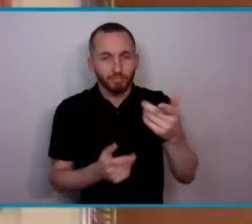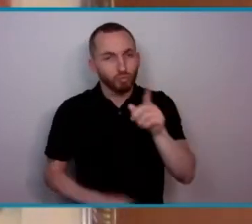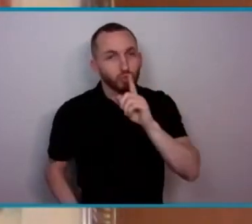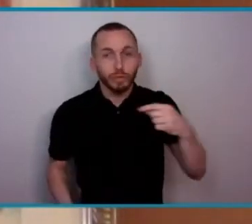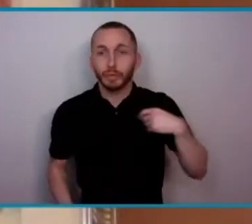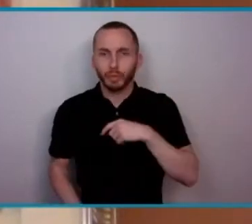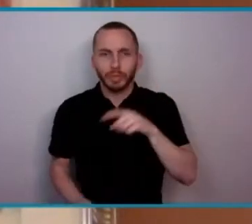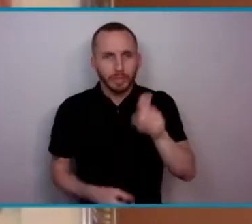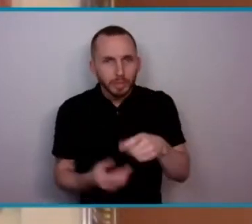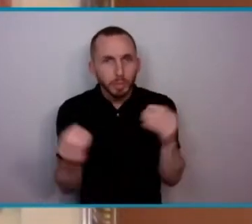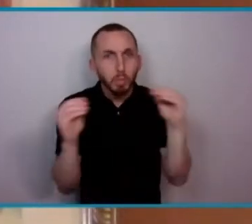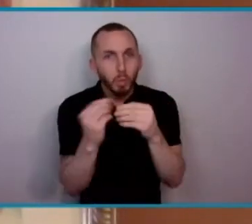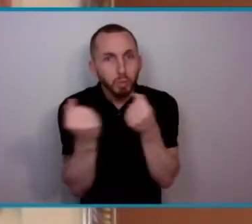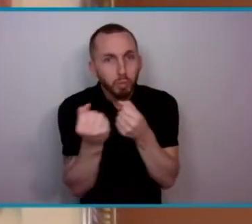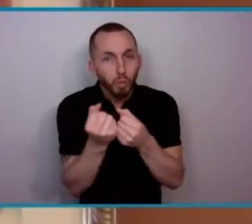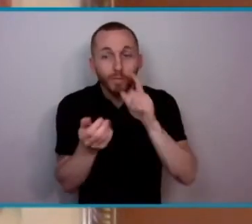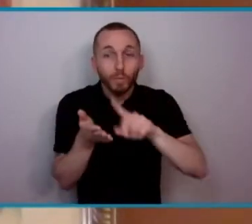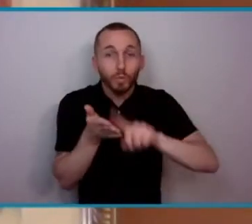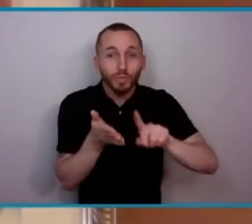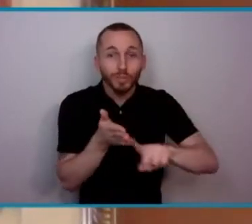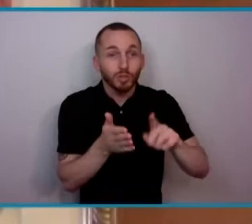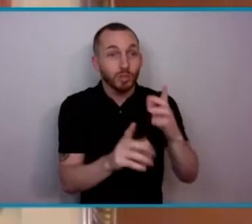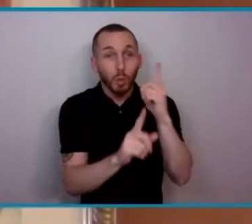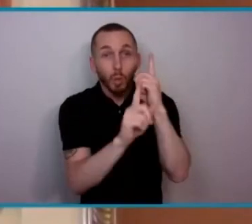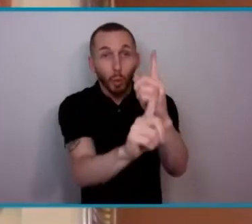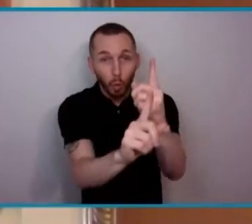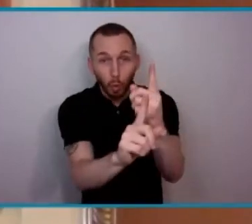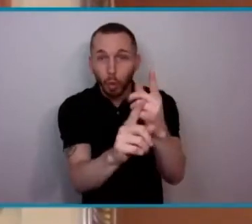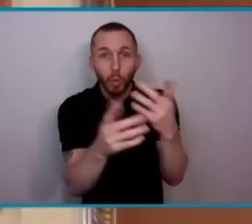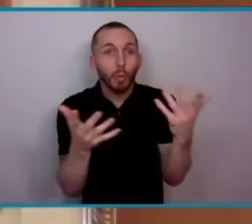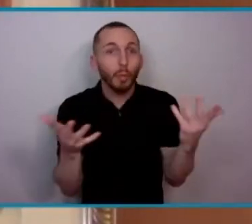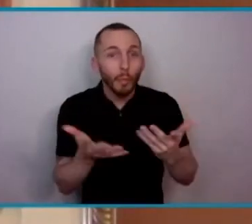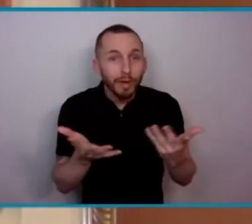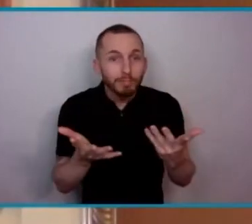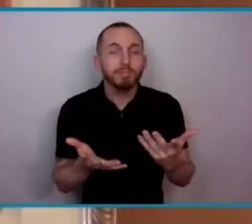with the ultimate goal that we will be able to generalize from these studies to broader